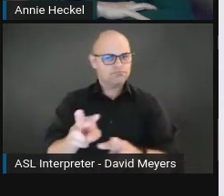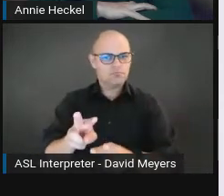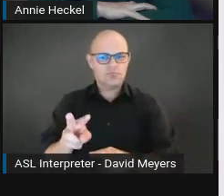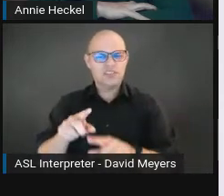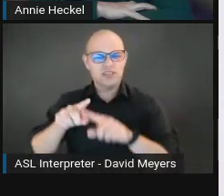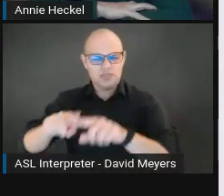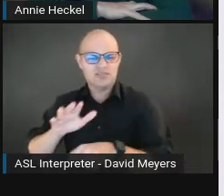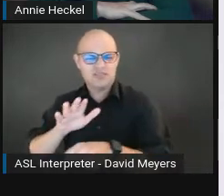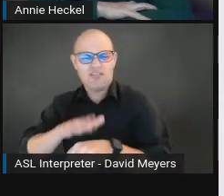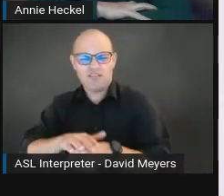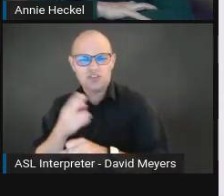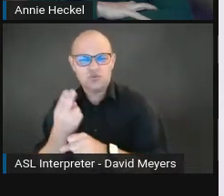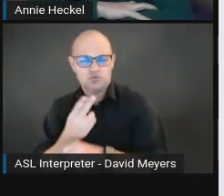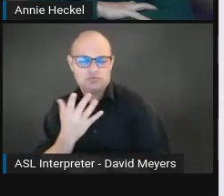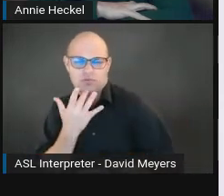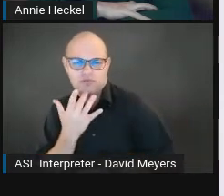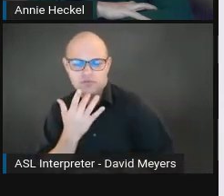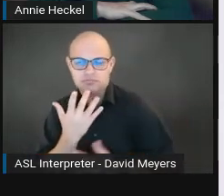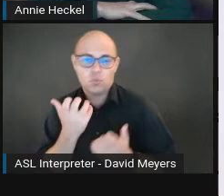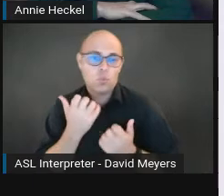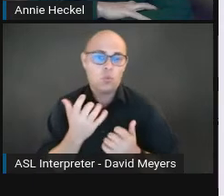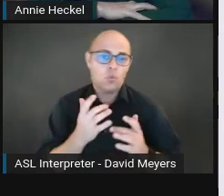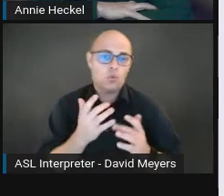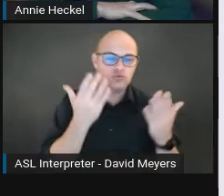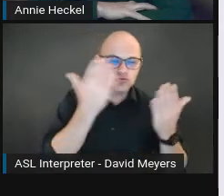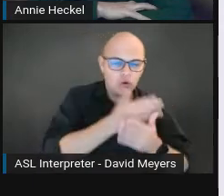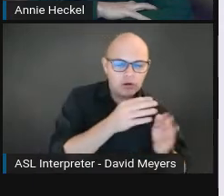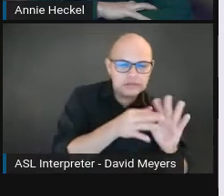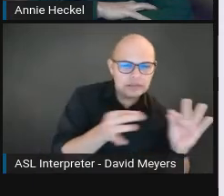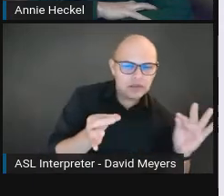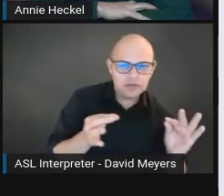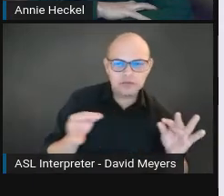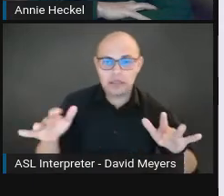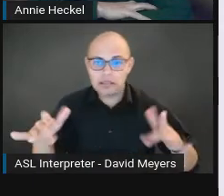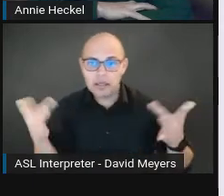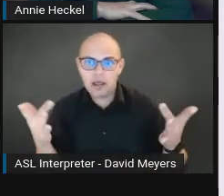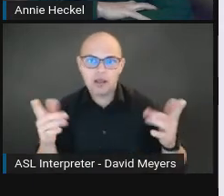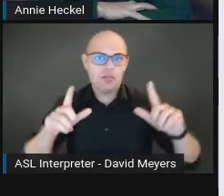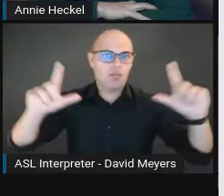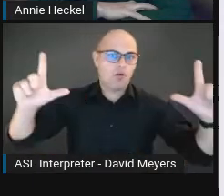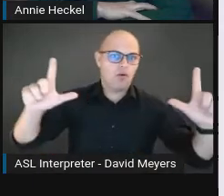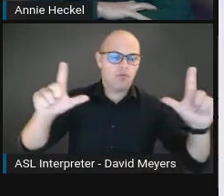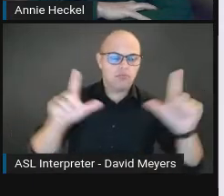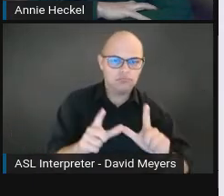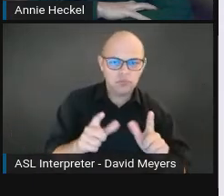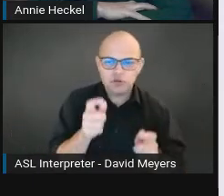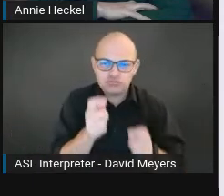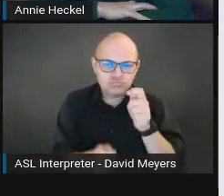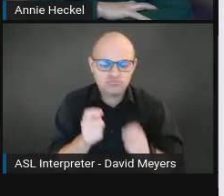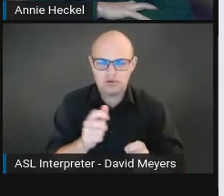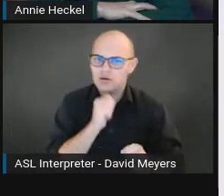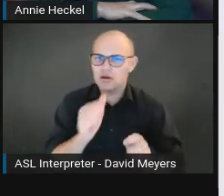If the user wants dark text, light text, larger text, they can do all that because it's not locked into the content.